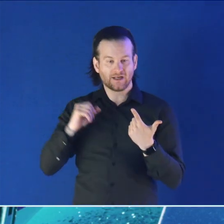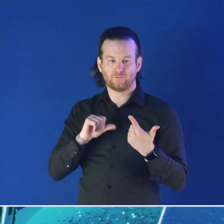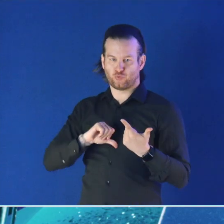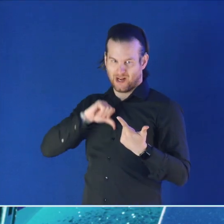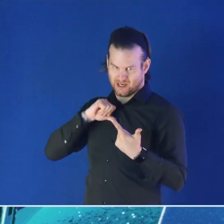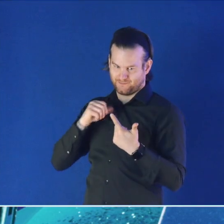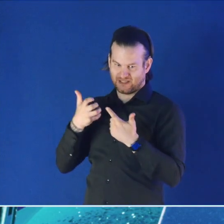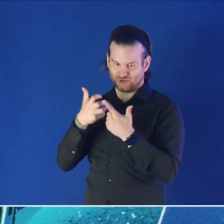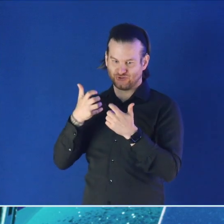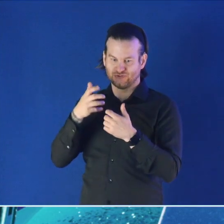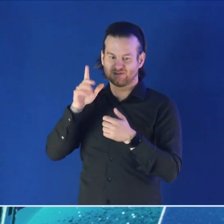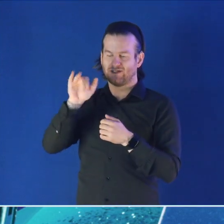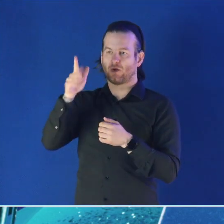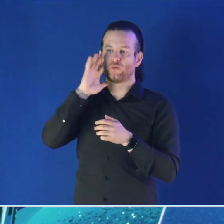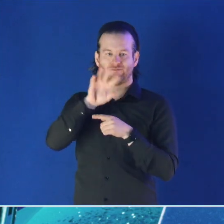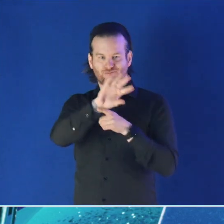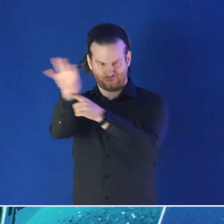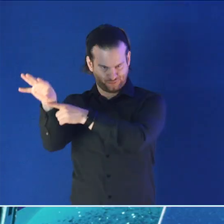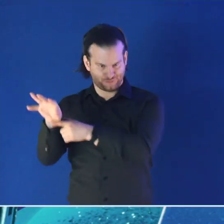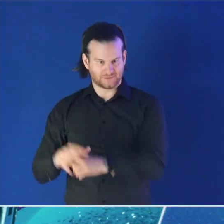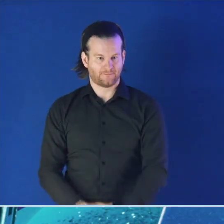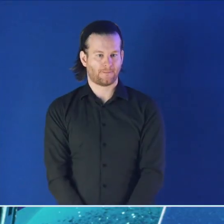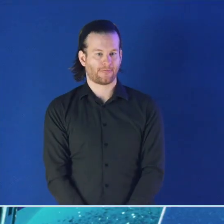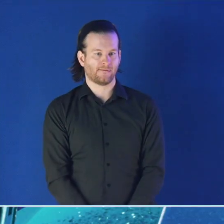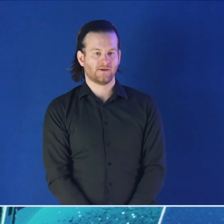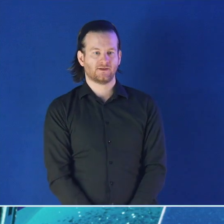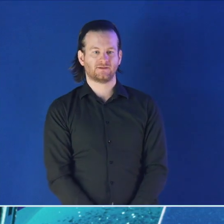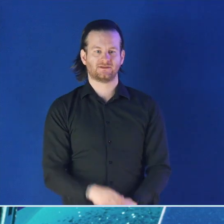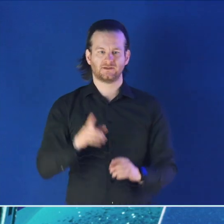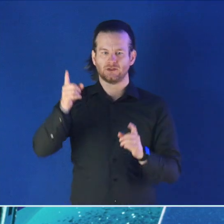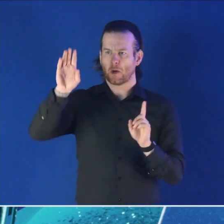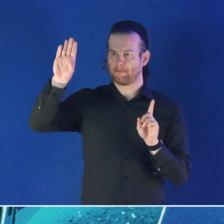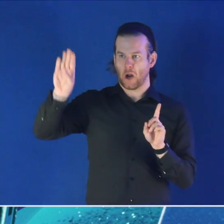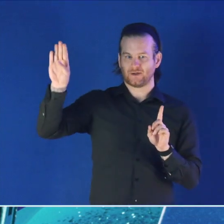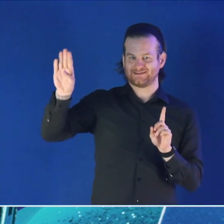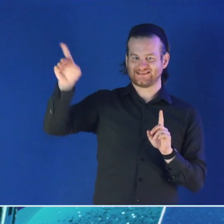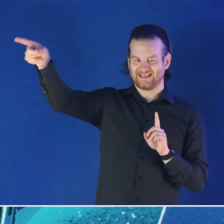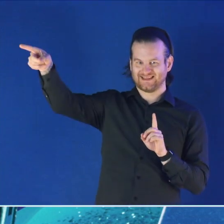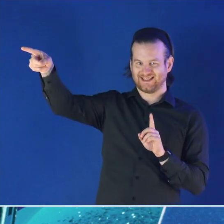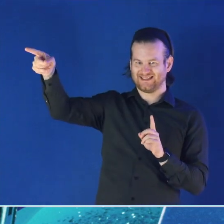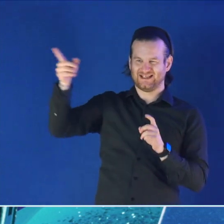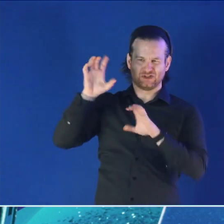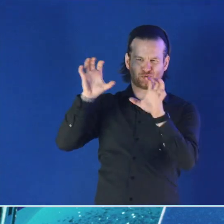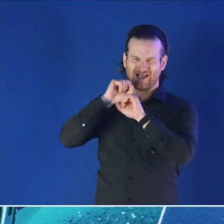Don't ask me why Boston got the other one, because they didn't do anything to deserve it.